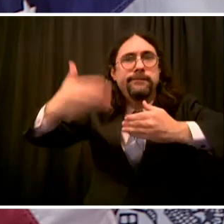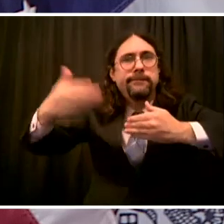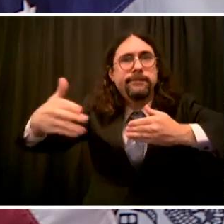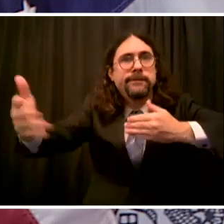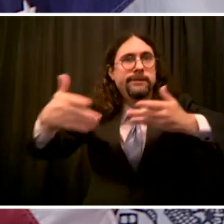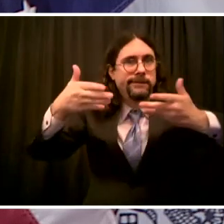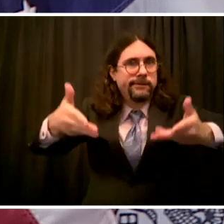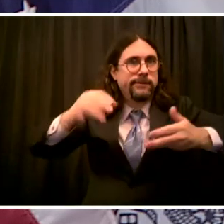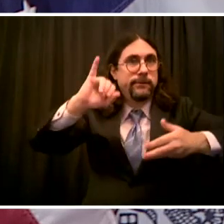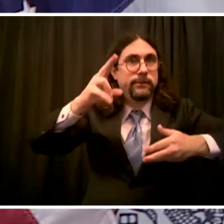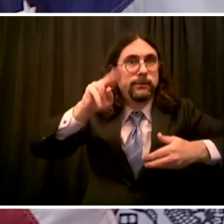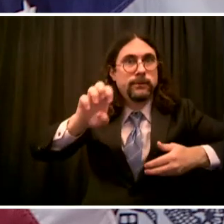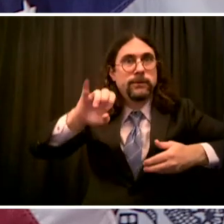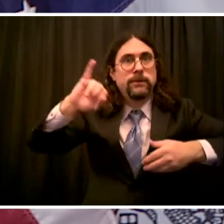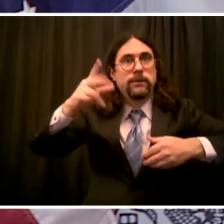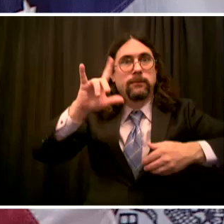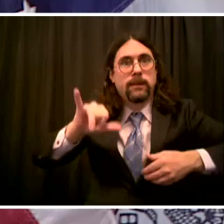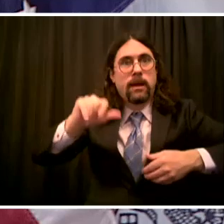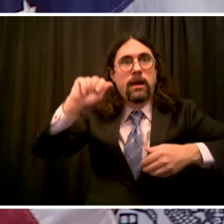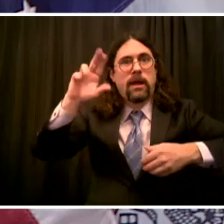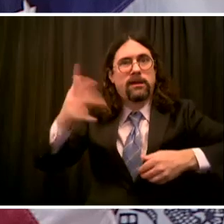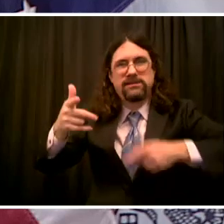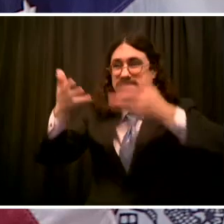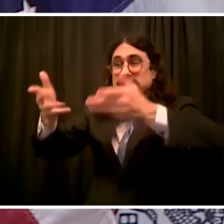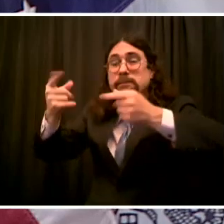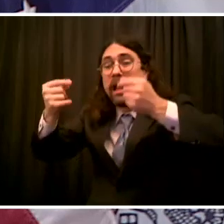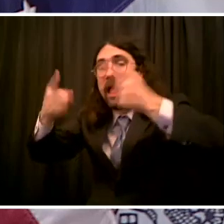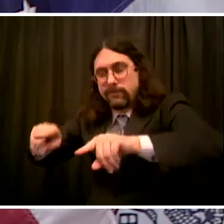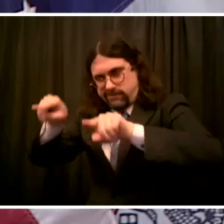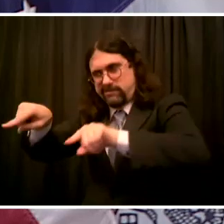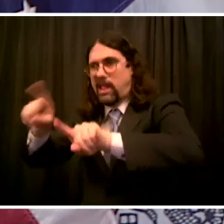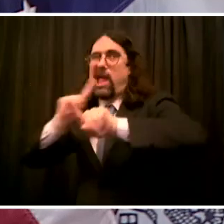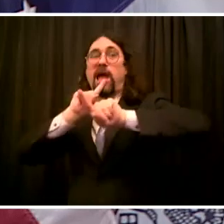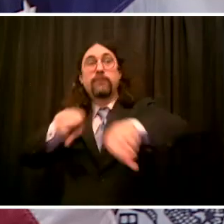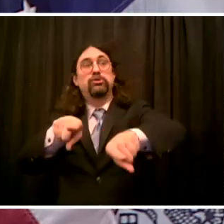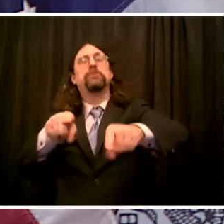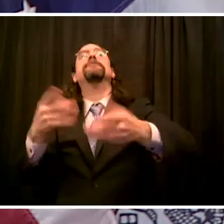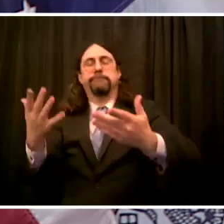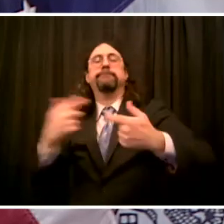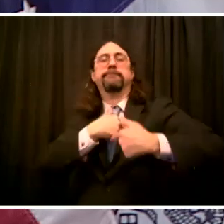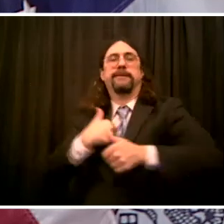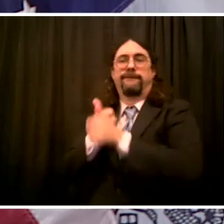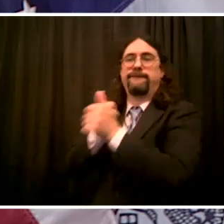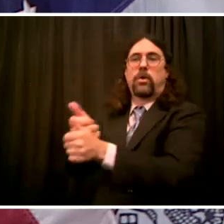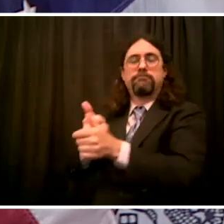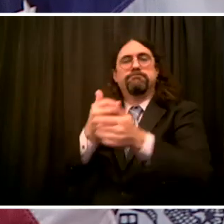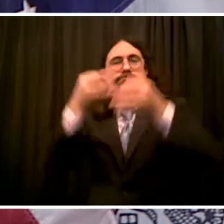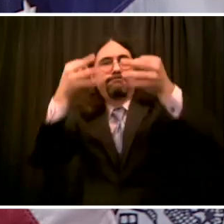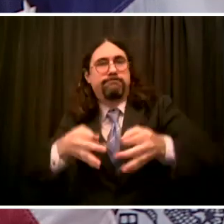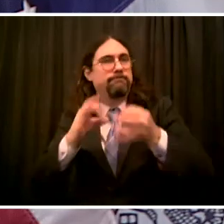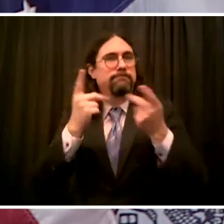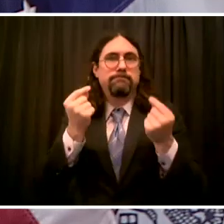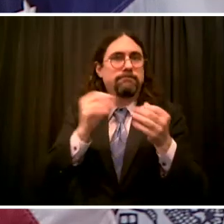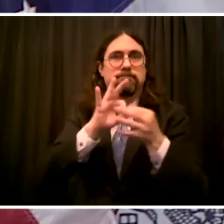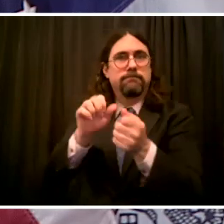BE ABOUT THE FACTS AND, YOU KW,NO THE PROOF, WHAT WE CAN DO. THAT'S WHAT'S GOING TO DERMTEINE THE